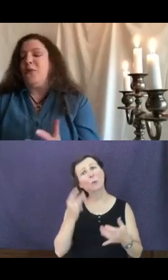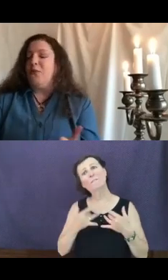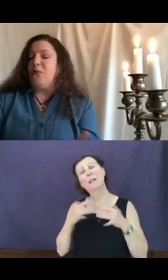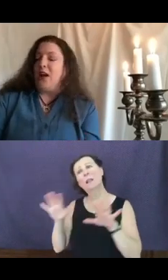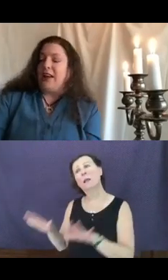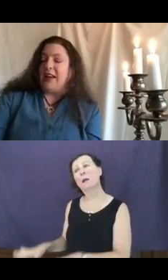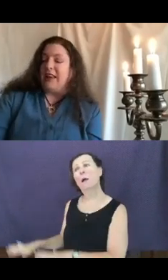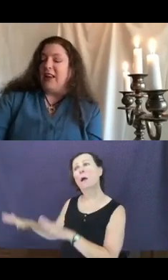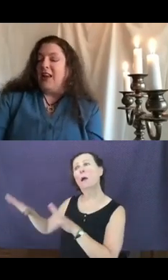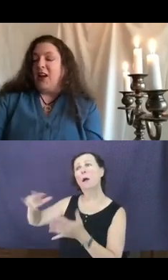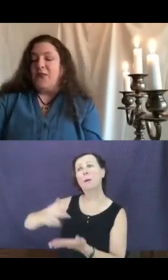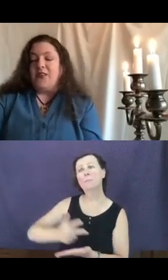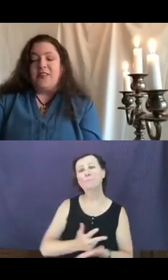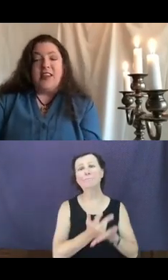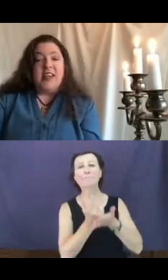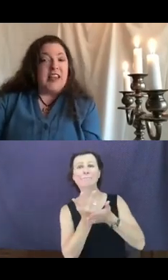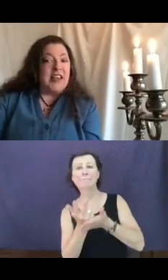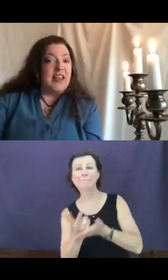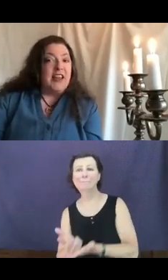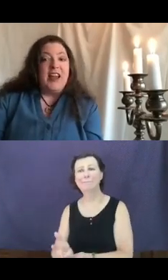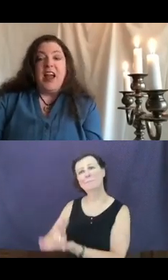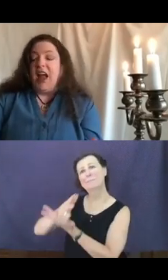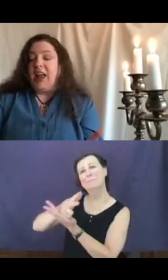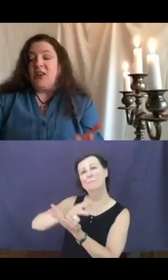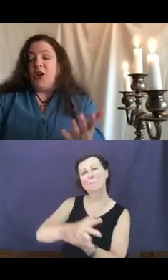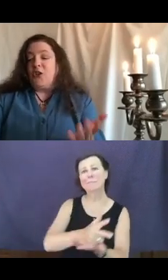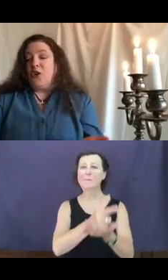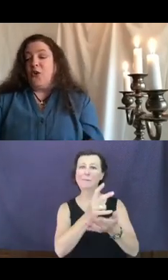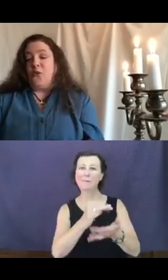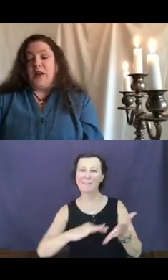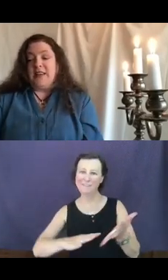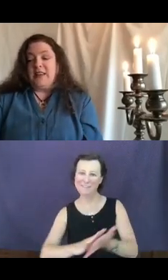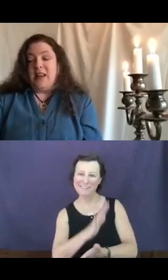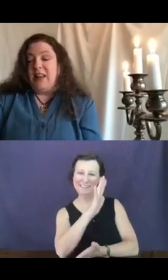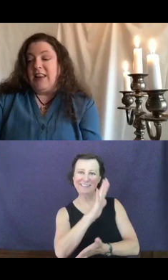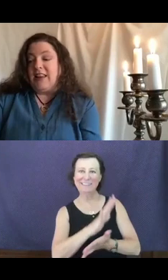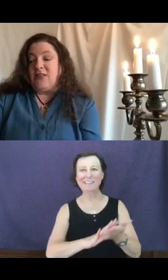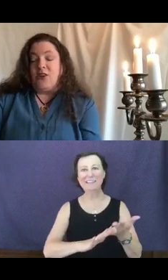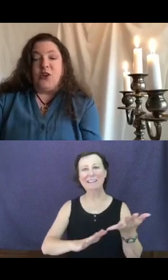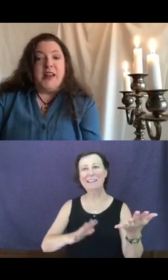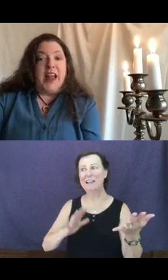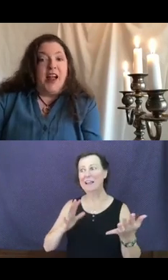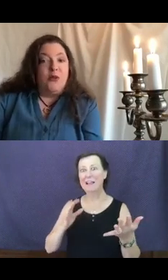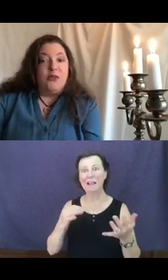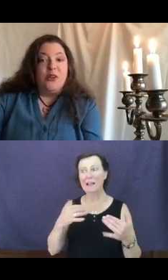rocking of the sea, and so when, suddenly, they started going out